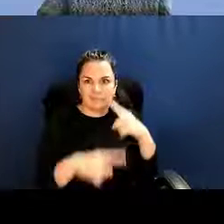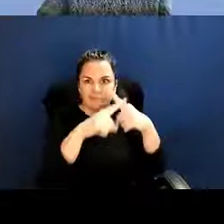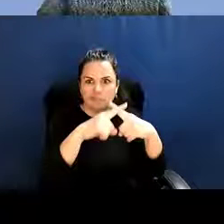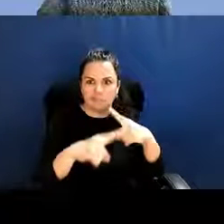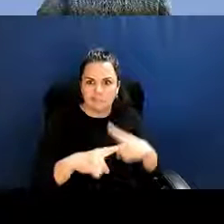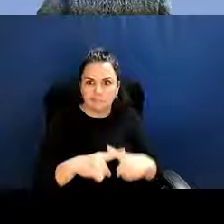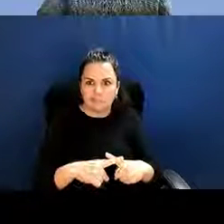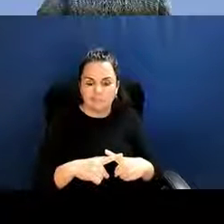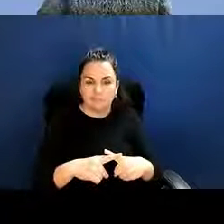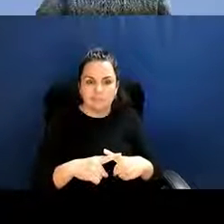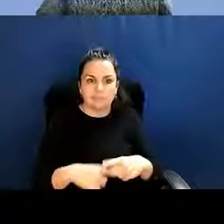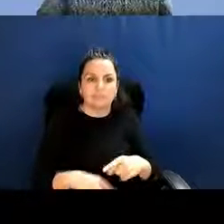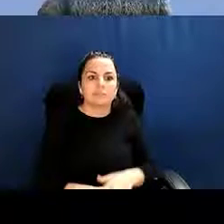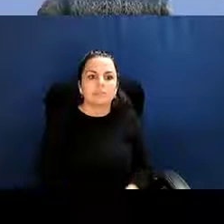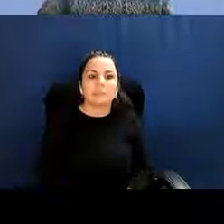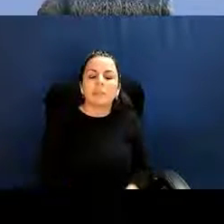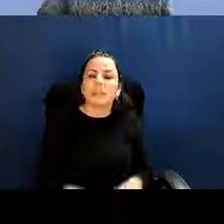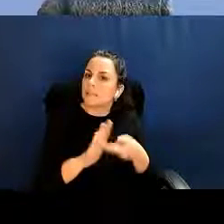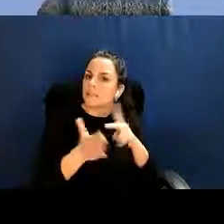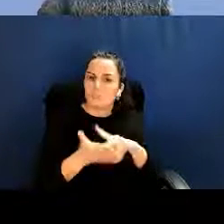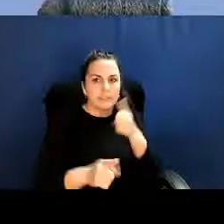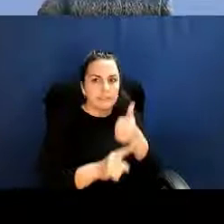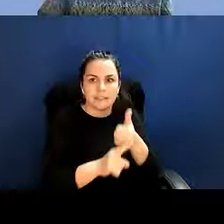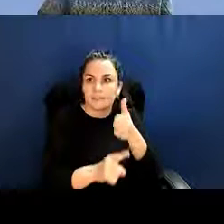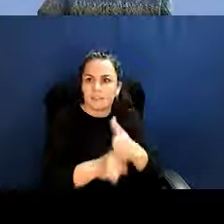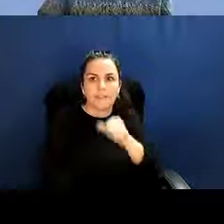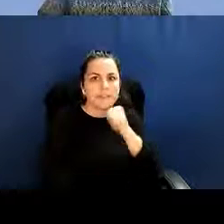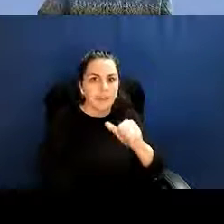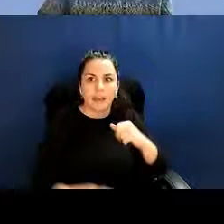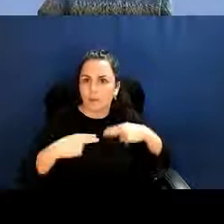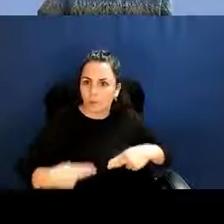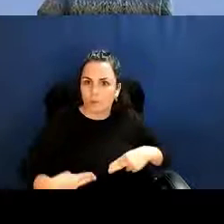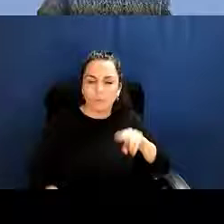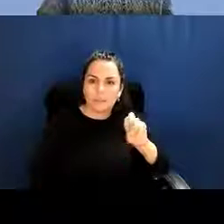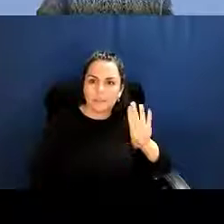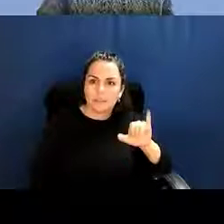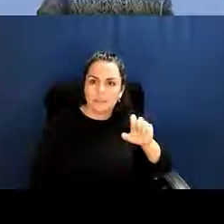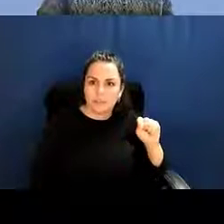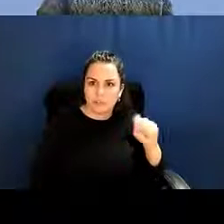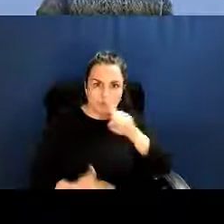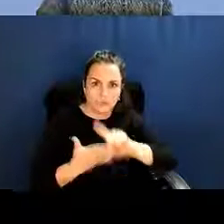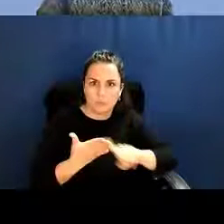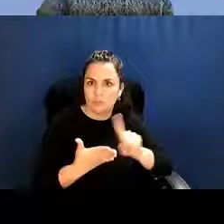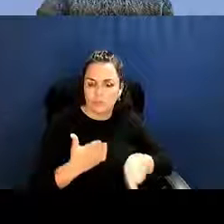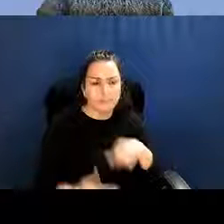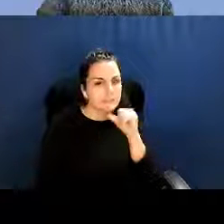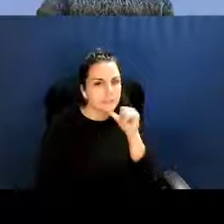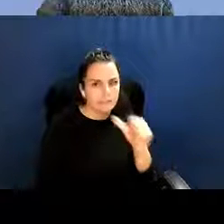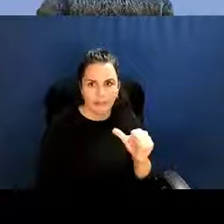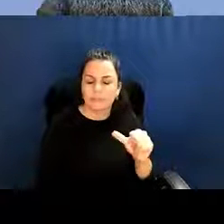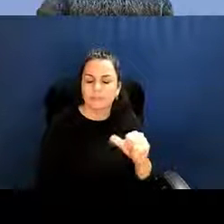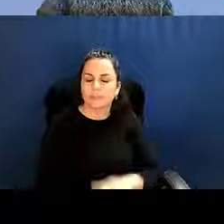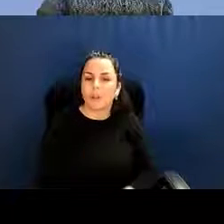That means this is not human subjects research. So only non-identifiable materials involved,